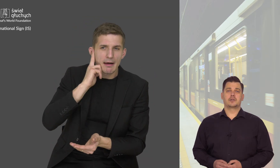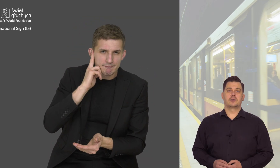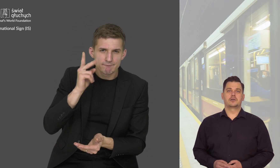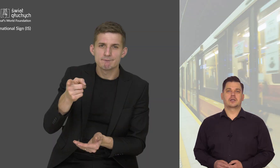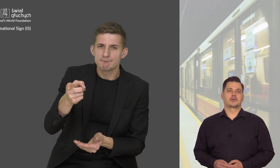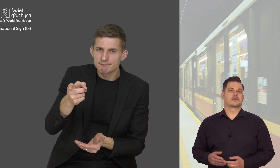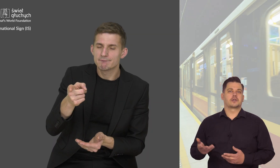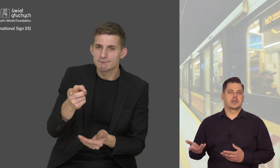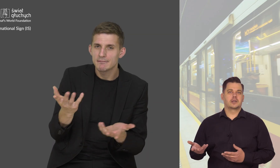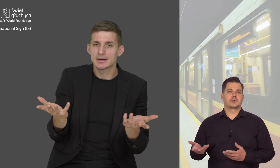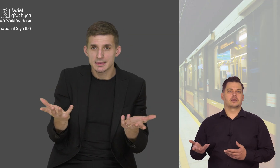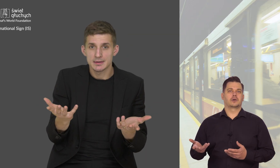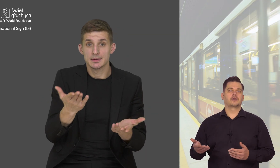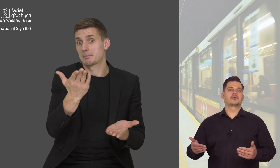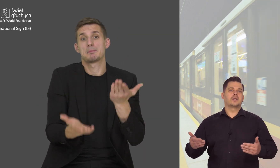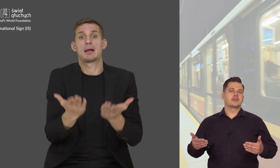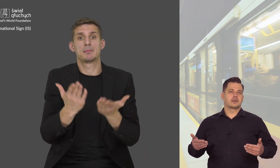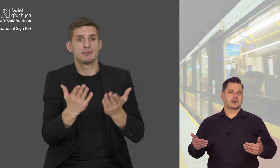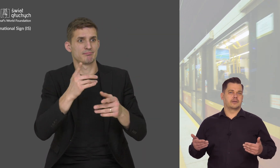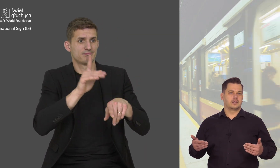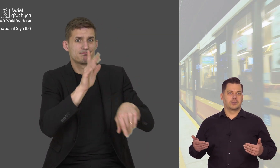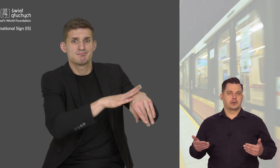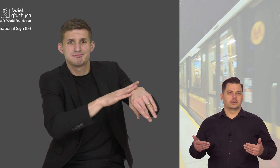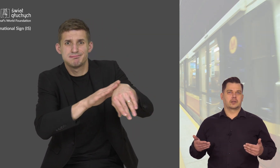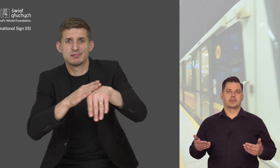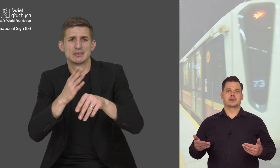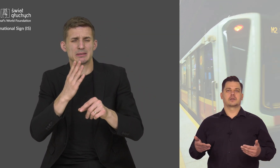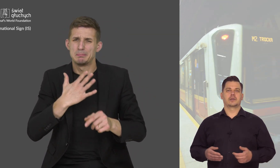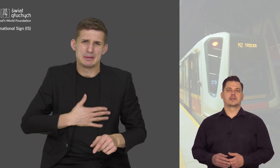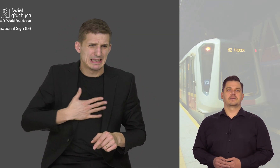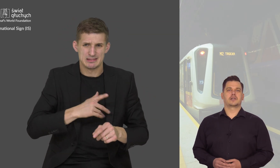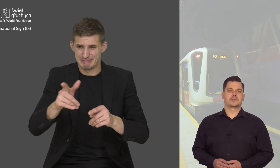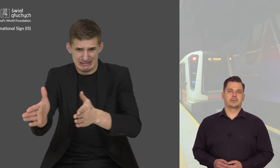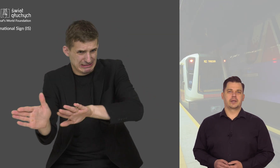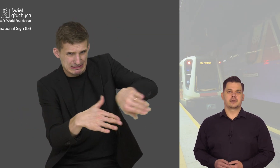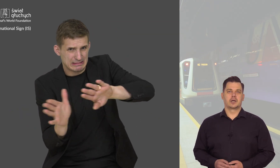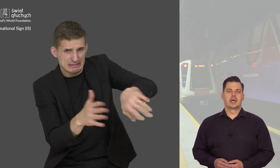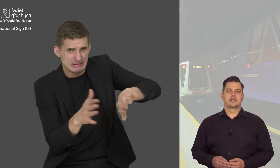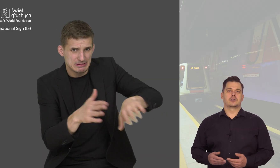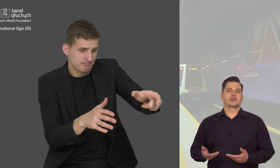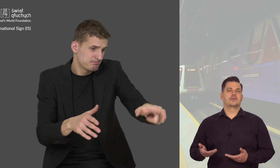It could be a warning, like telling people to step back from the platform edge—